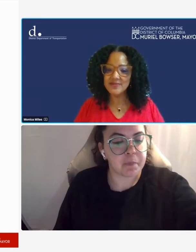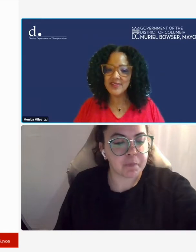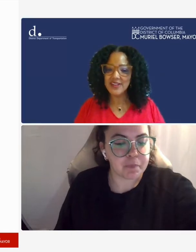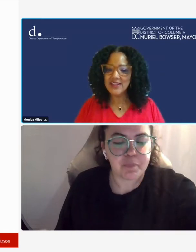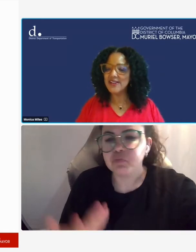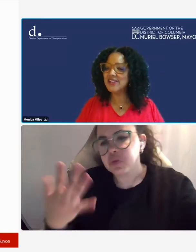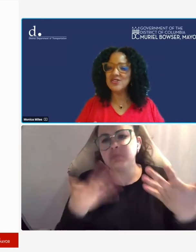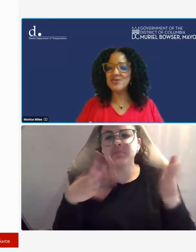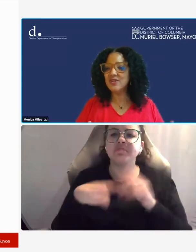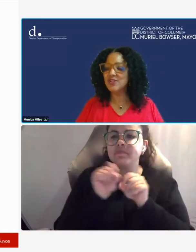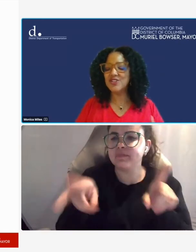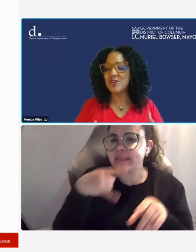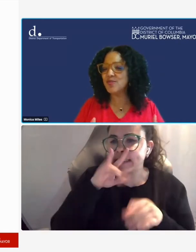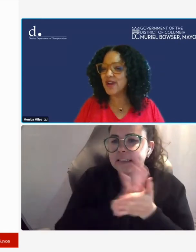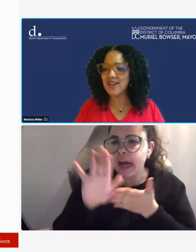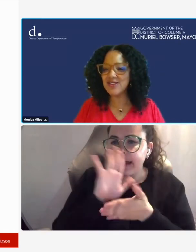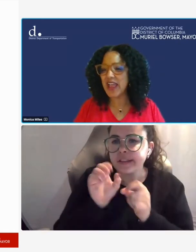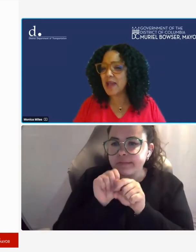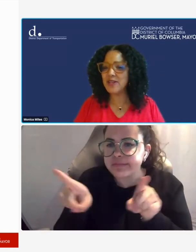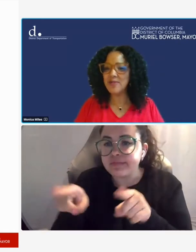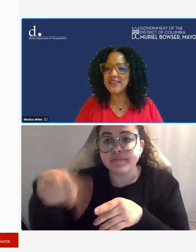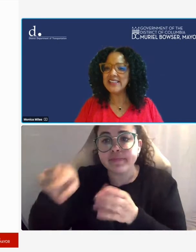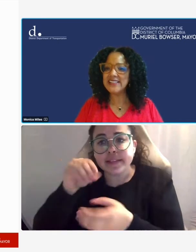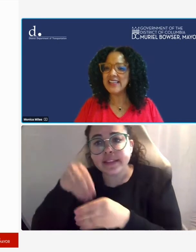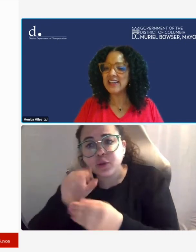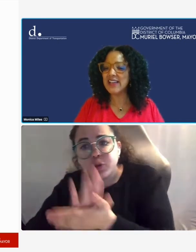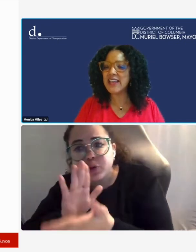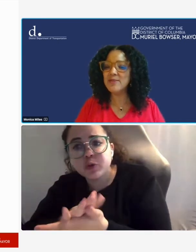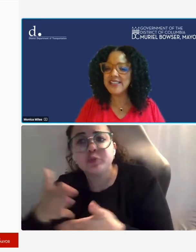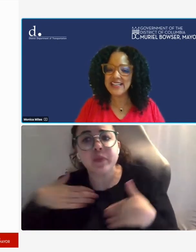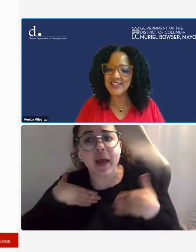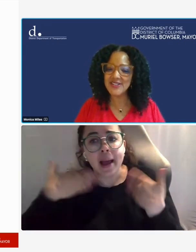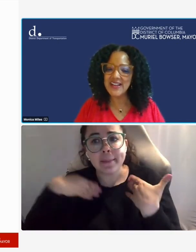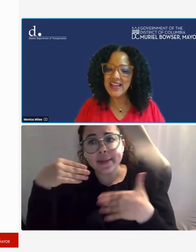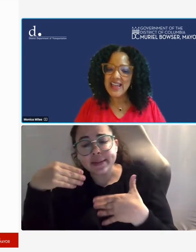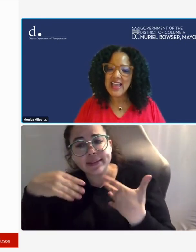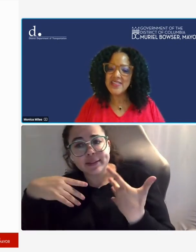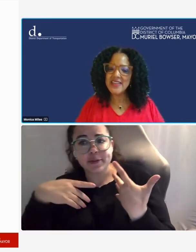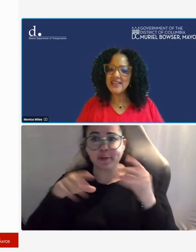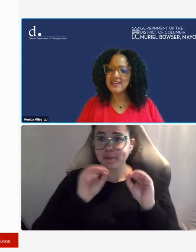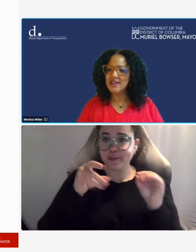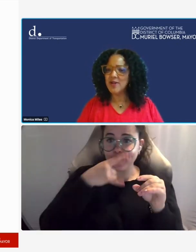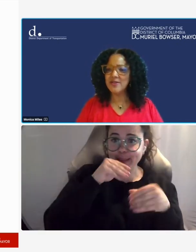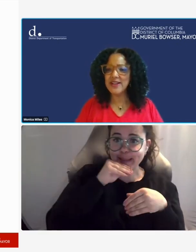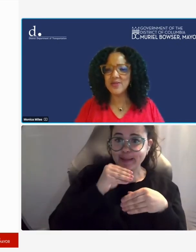they're in school you're so proud you're happy to be an ins an empty nester and then upon graduation